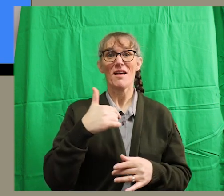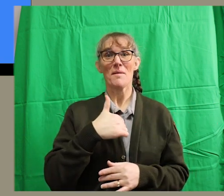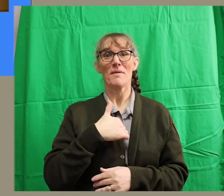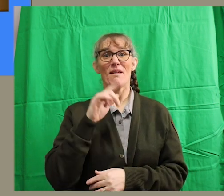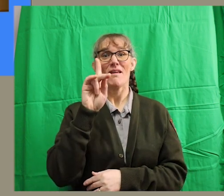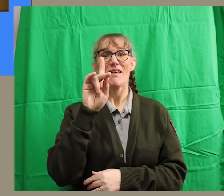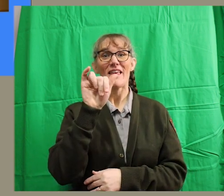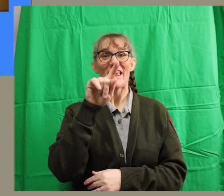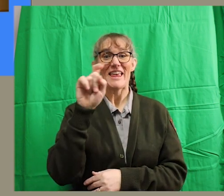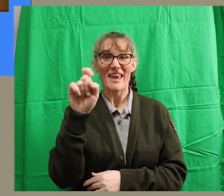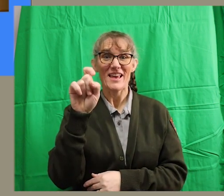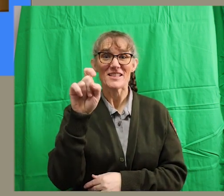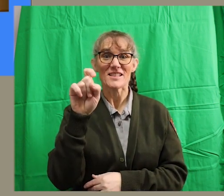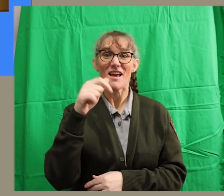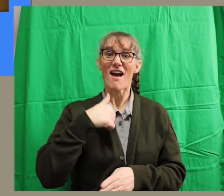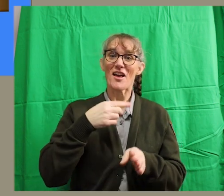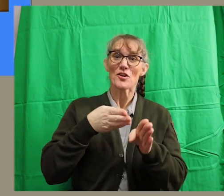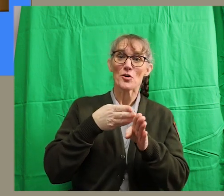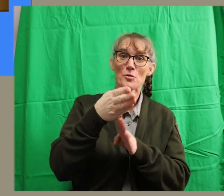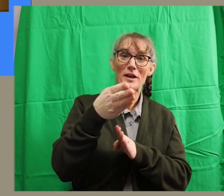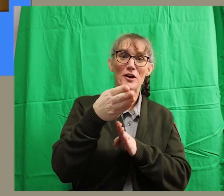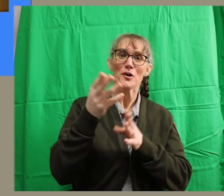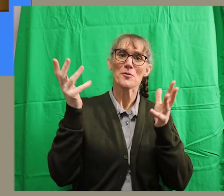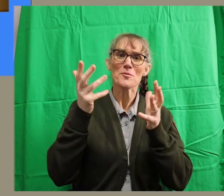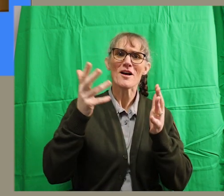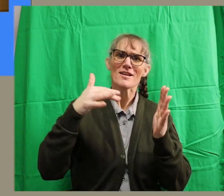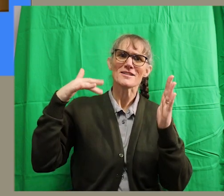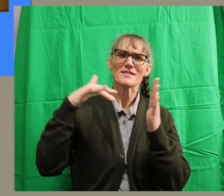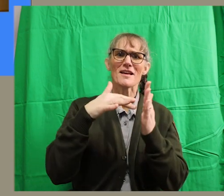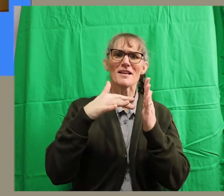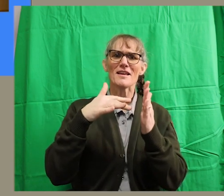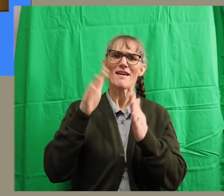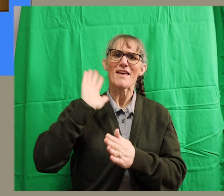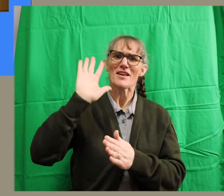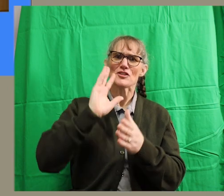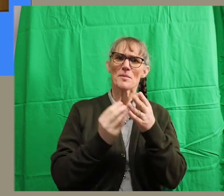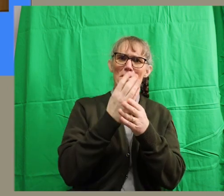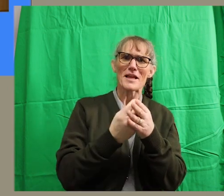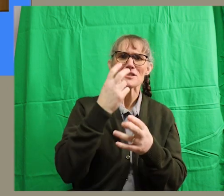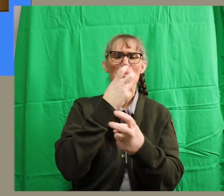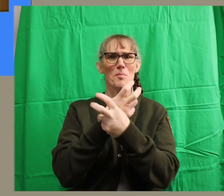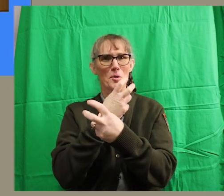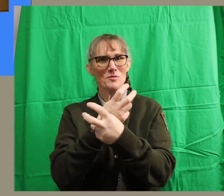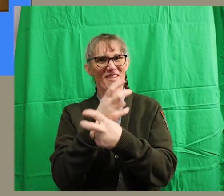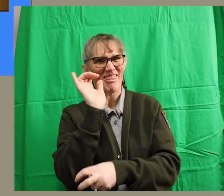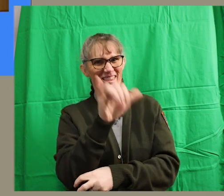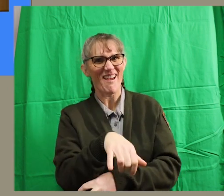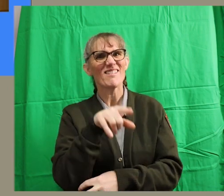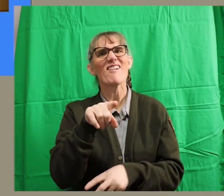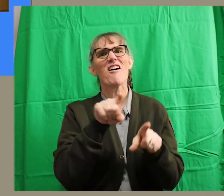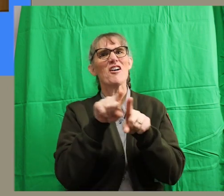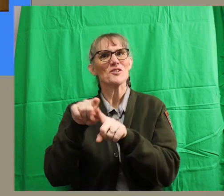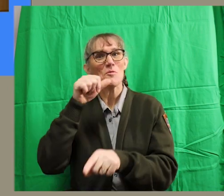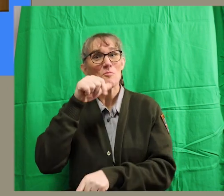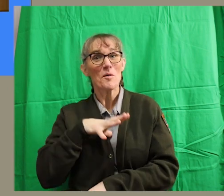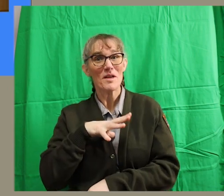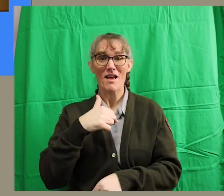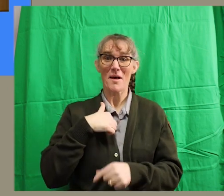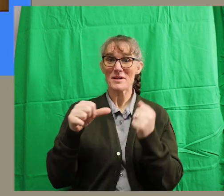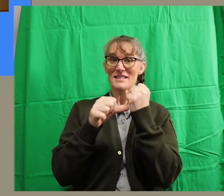My name is Kate and I'm a paleontologist, as well as a woman. I'm an adjunct at Brooklyn College,